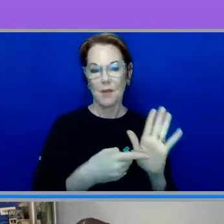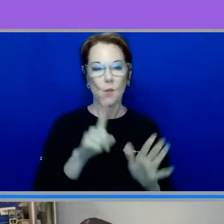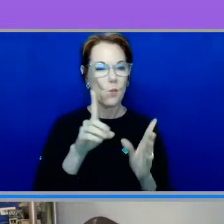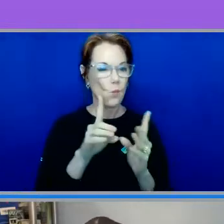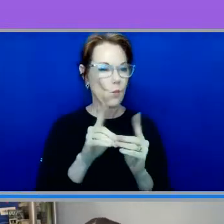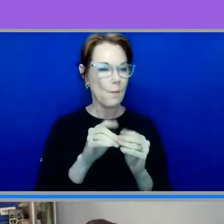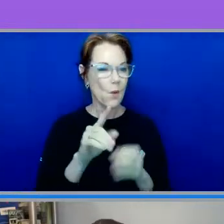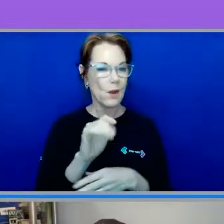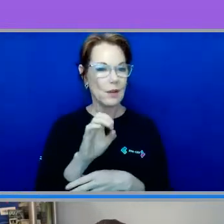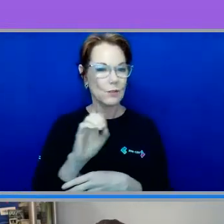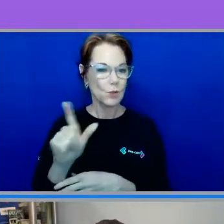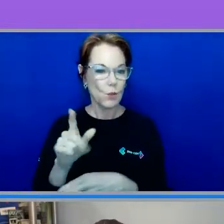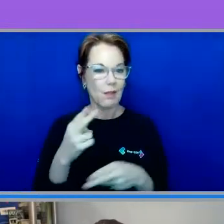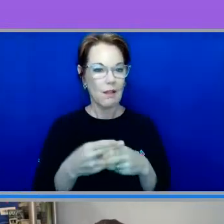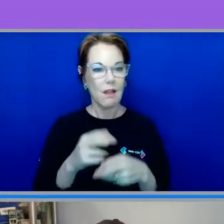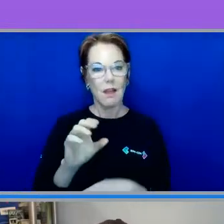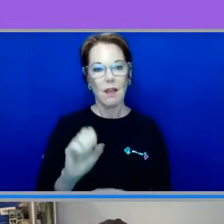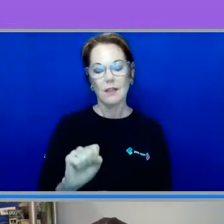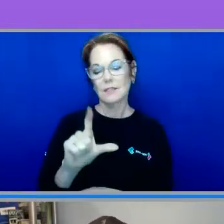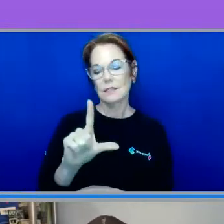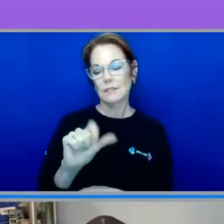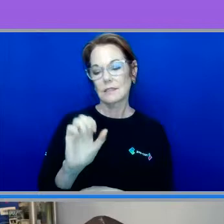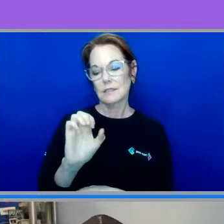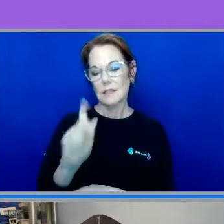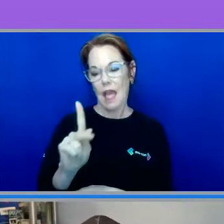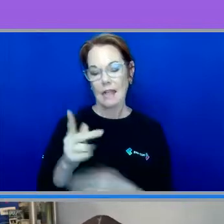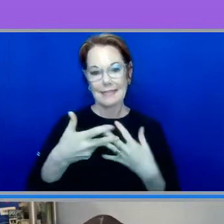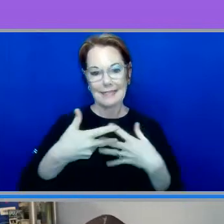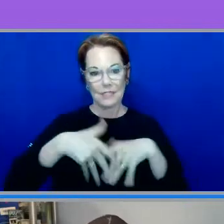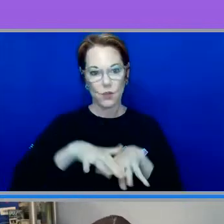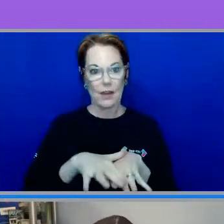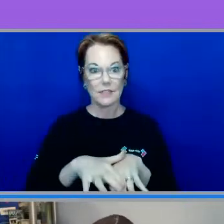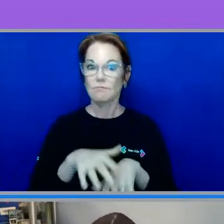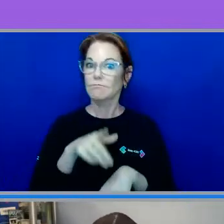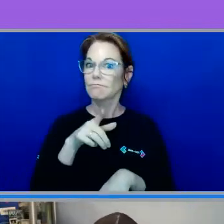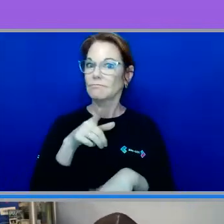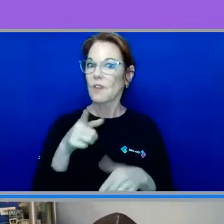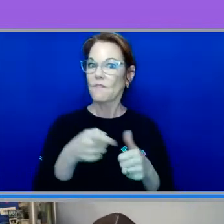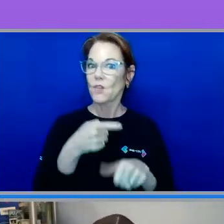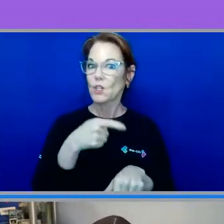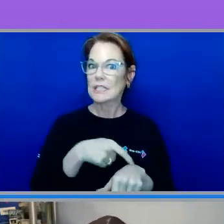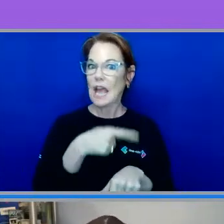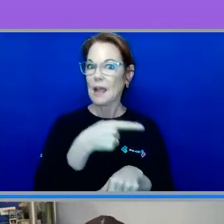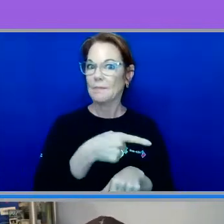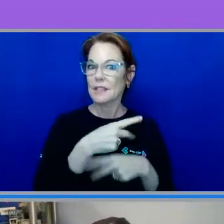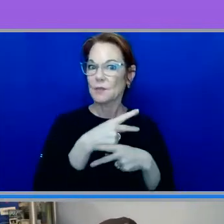share with you today. It's our slack integration. This is one of the first times this product